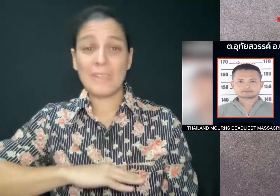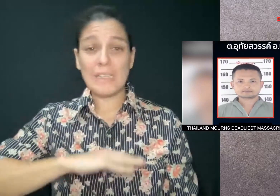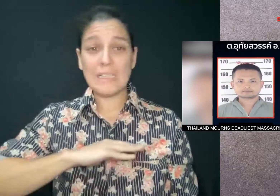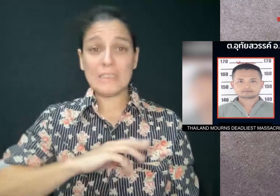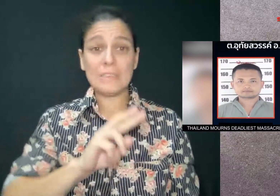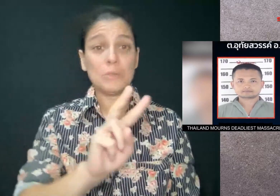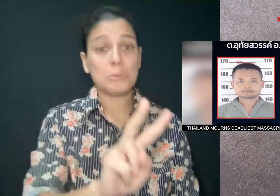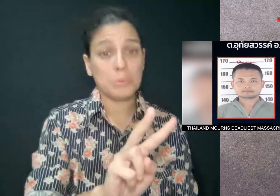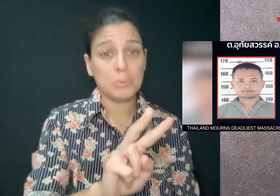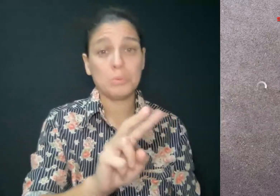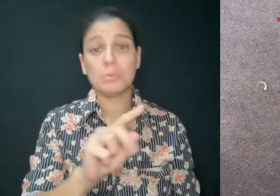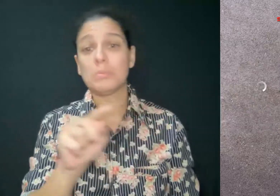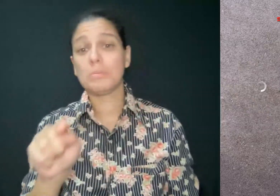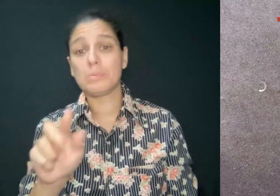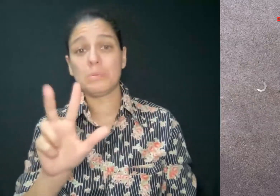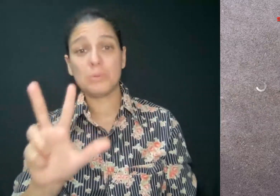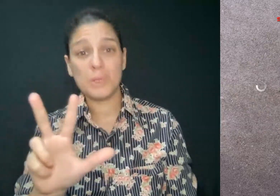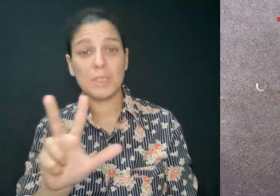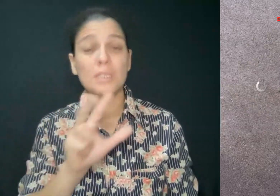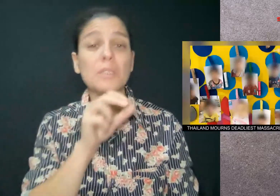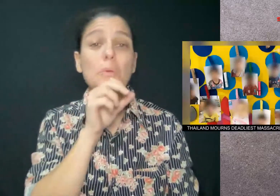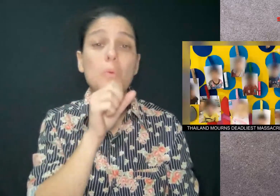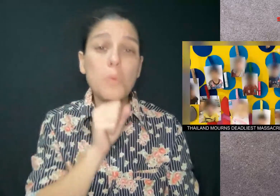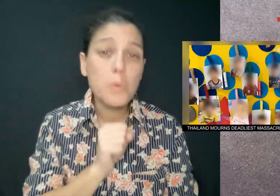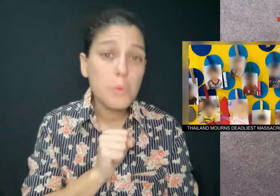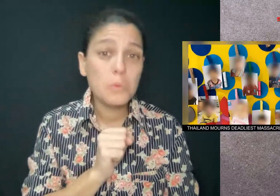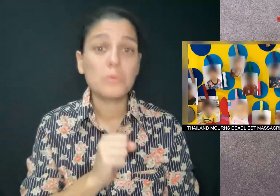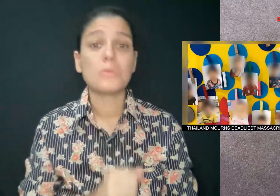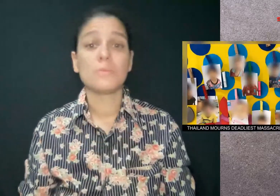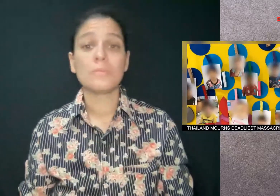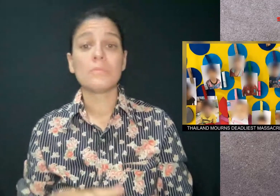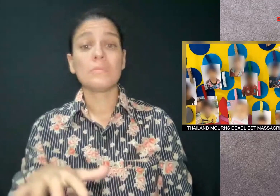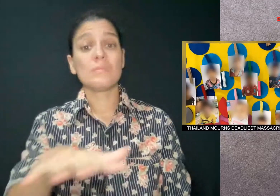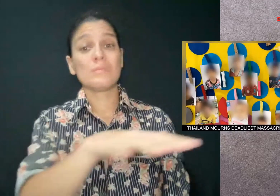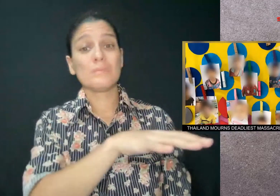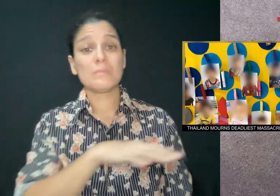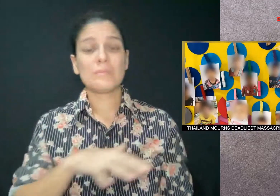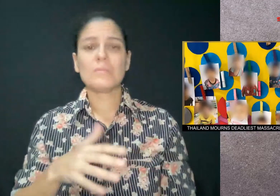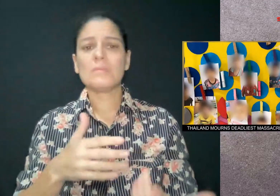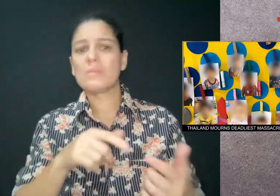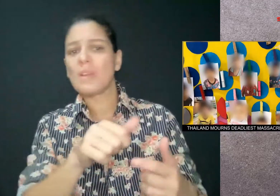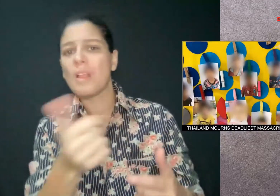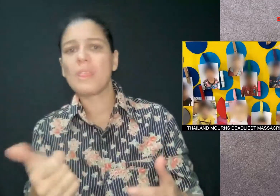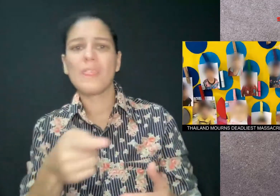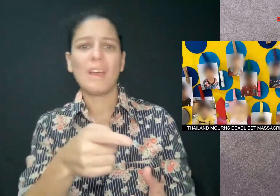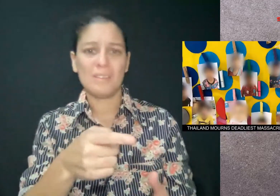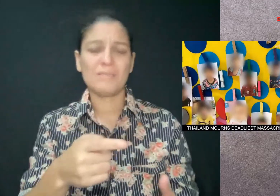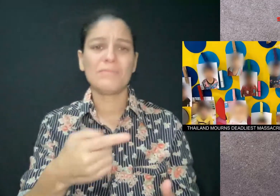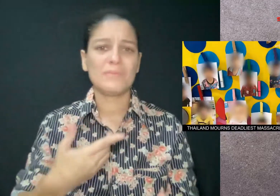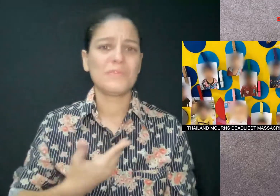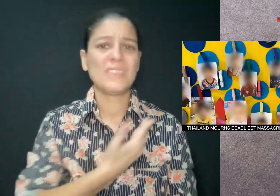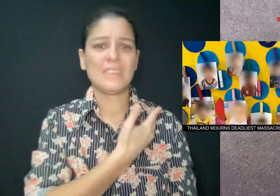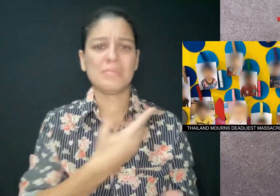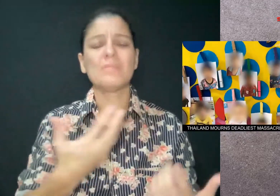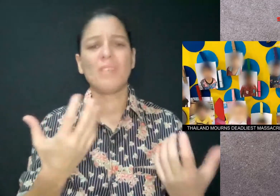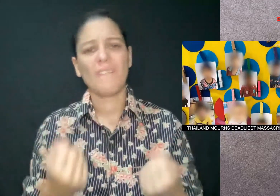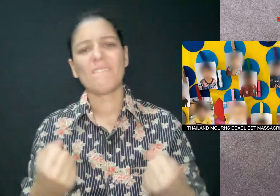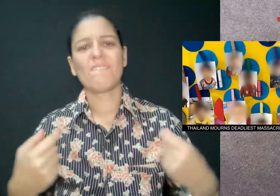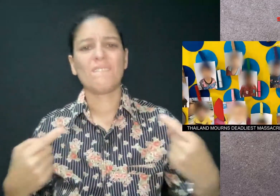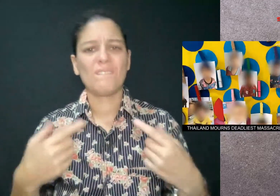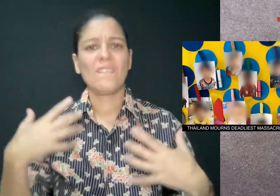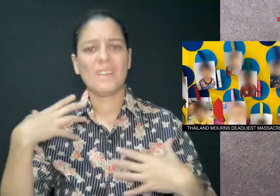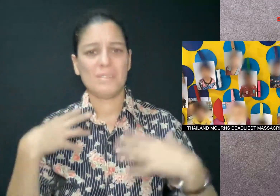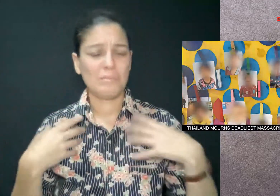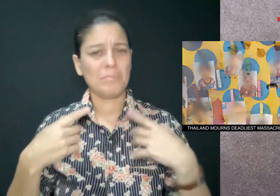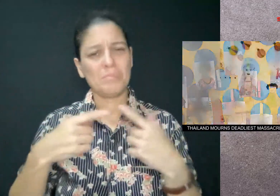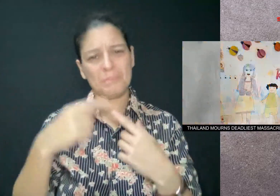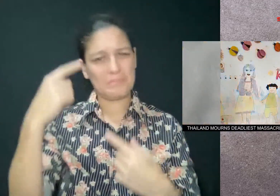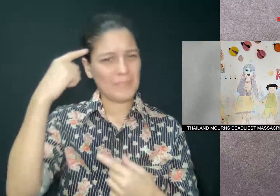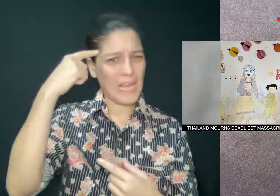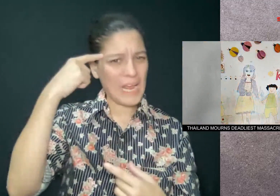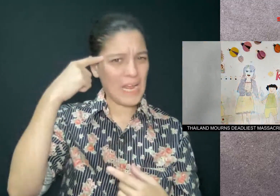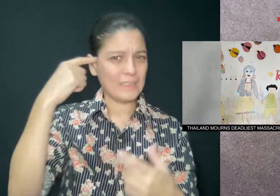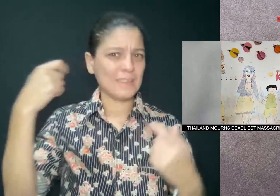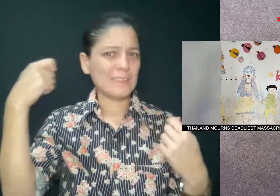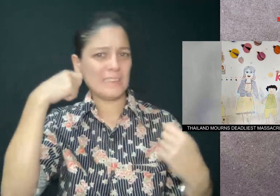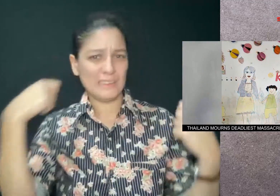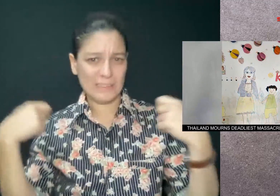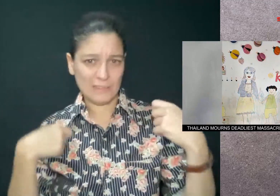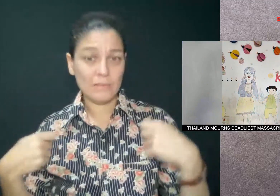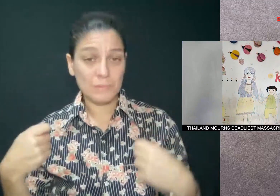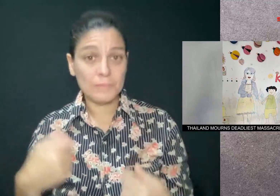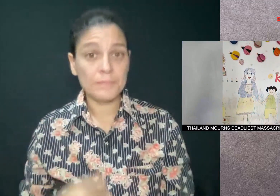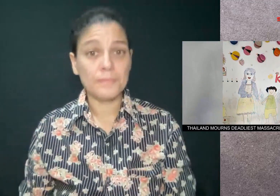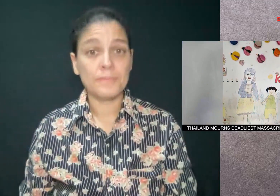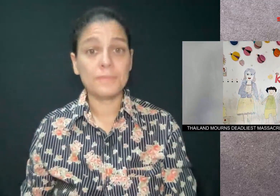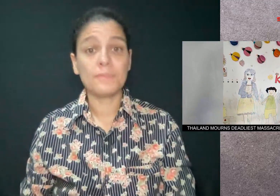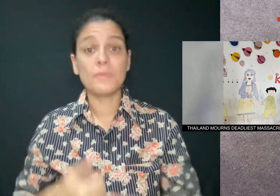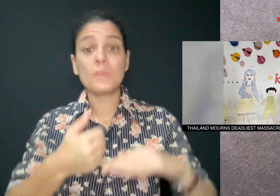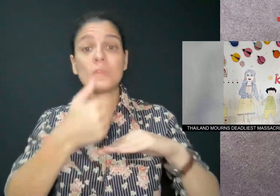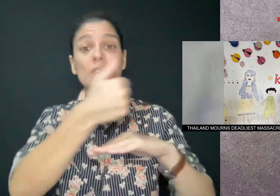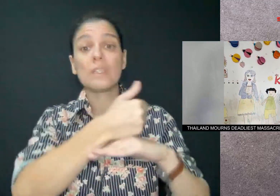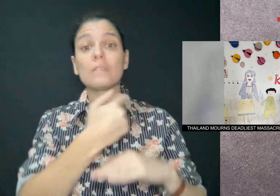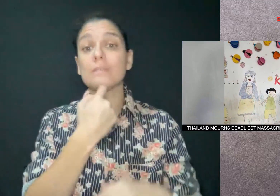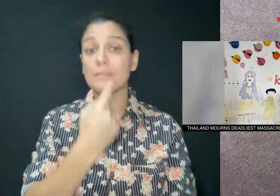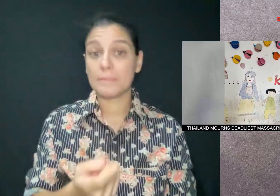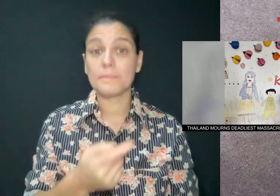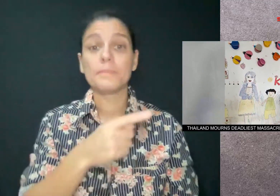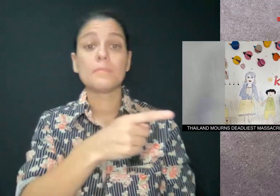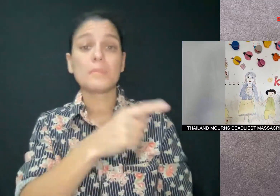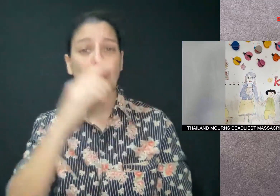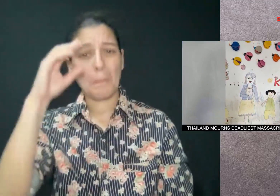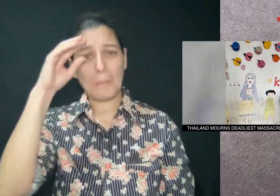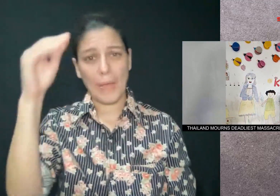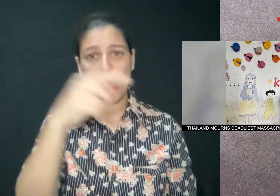of two and three years old all of the victims had knife wounds to the head